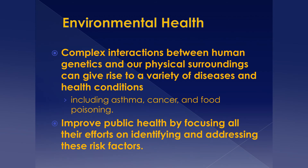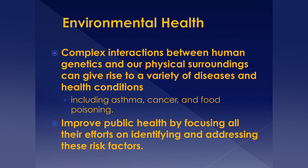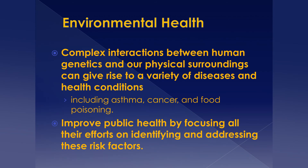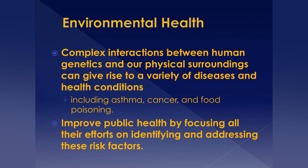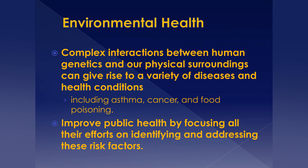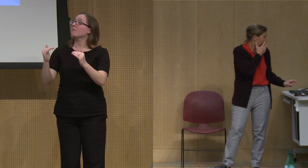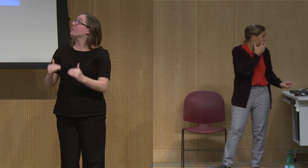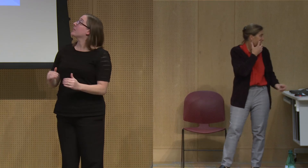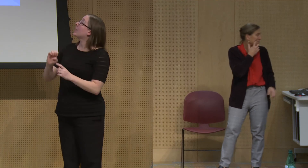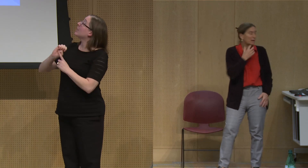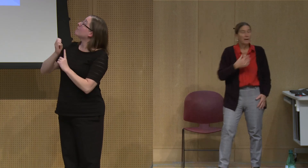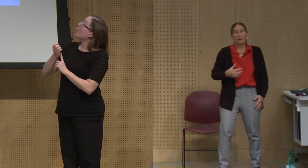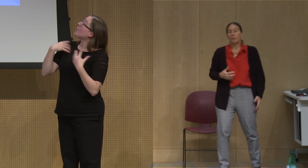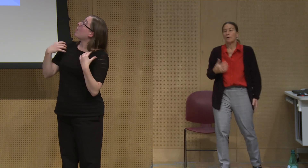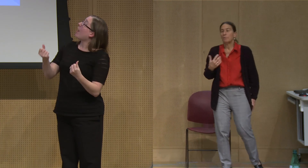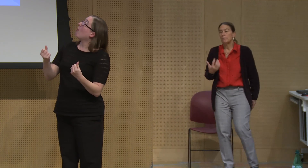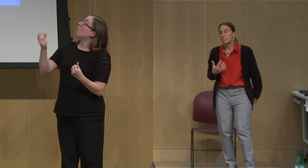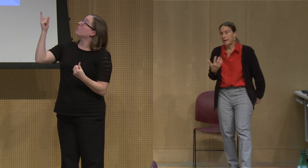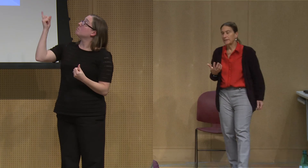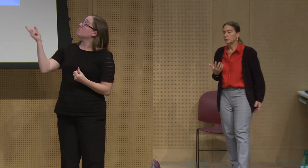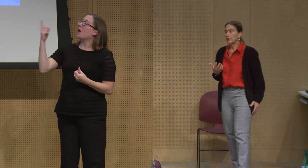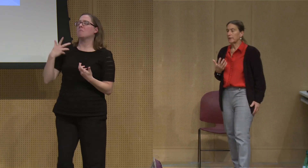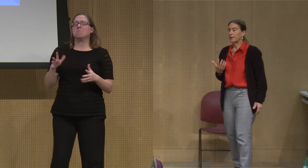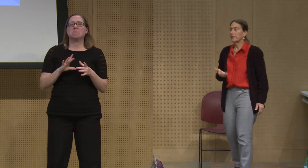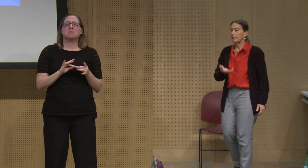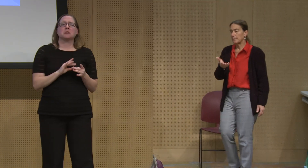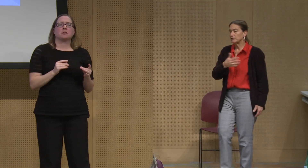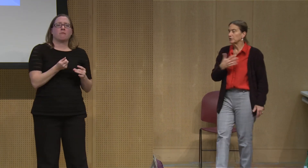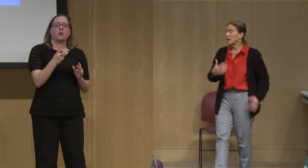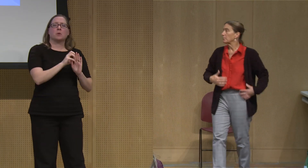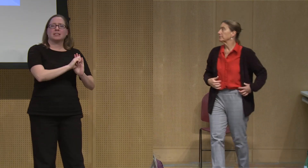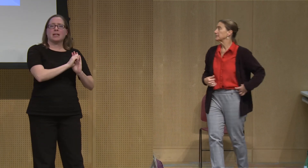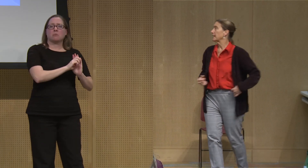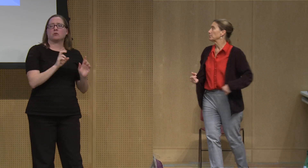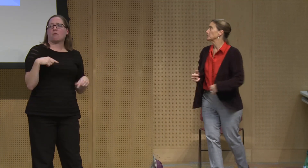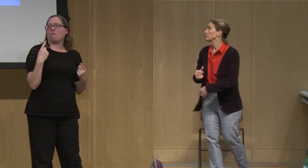ENVIRONMENTAL HEALTH, A MAJOR AREA, AND I'VE MENTIONED A COUPLE OF EXAMPLES SO FAR.